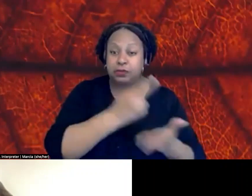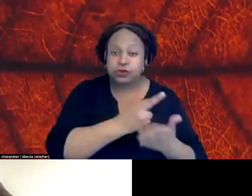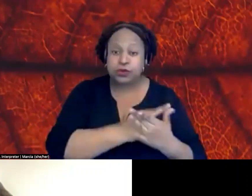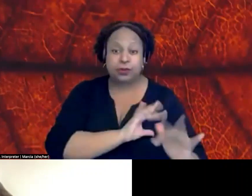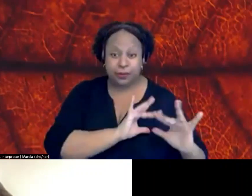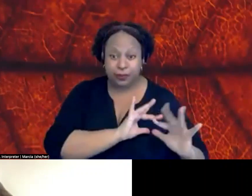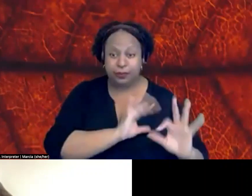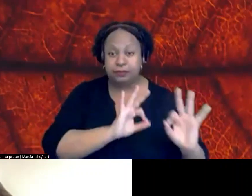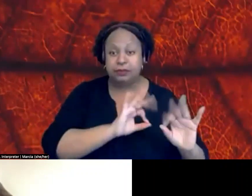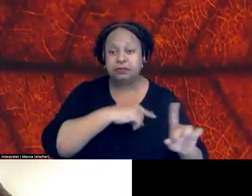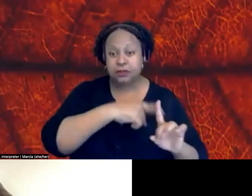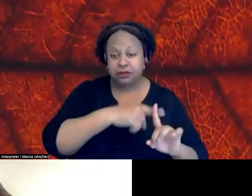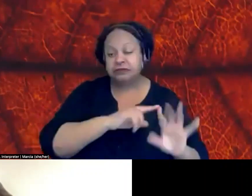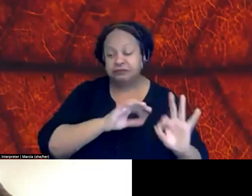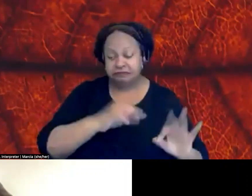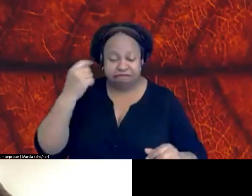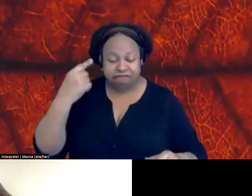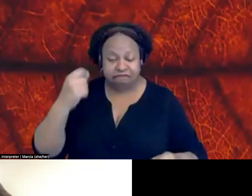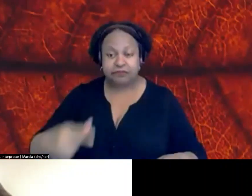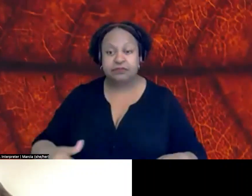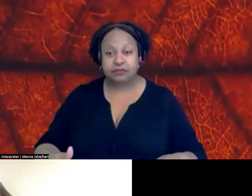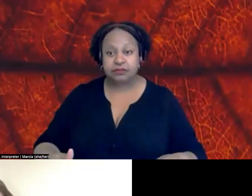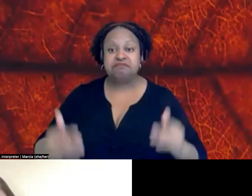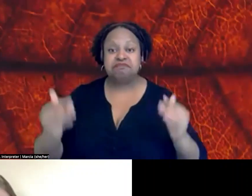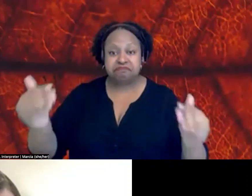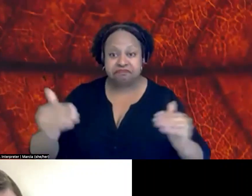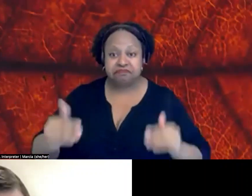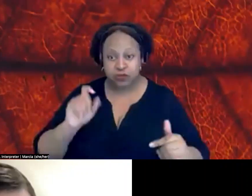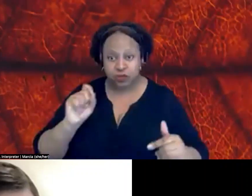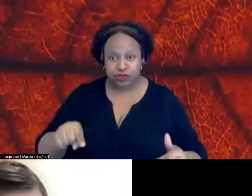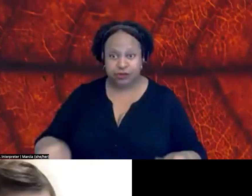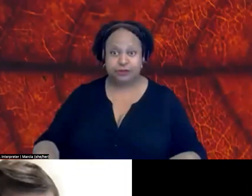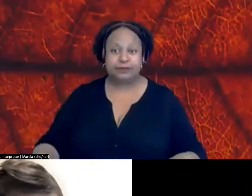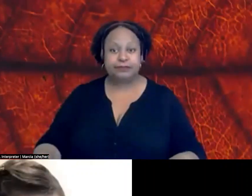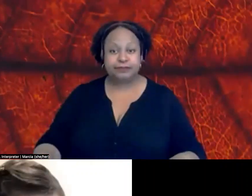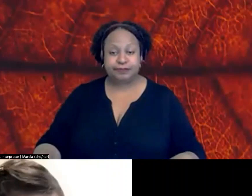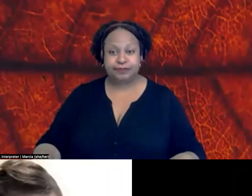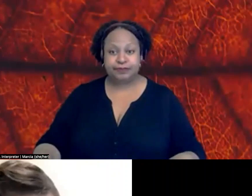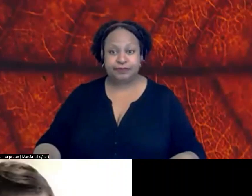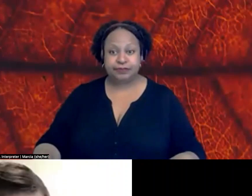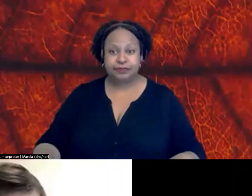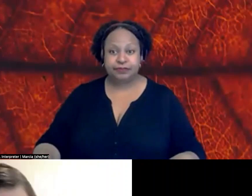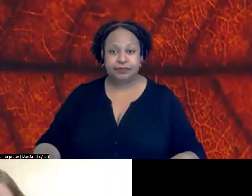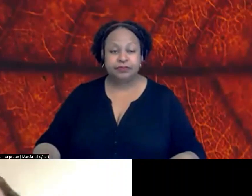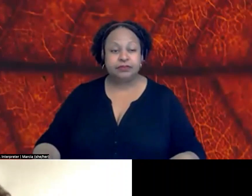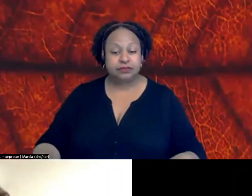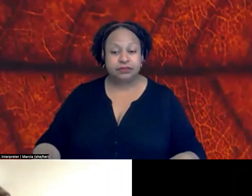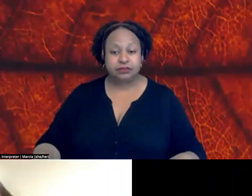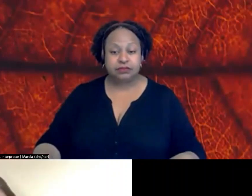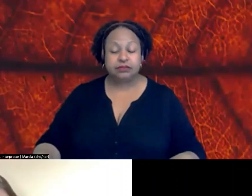The next question I have here, what are some of the adaptive technologies that you